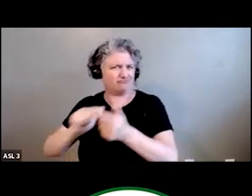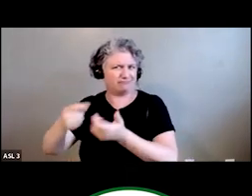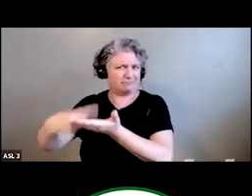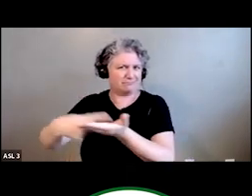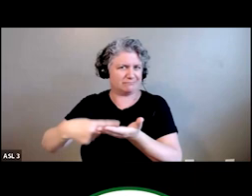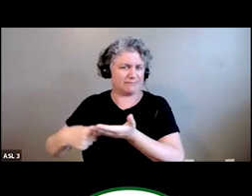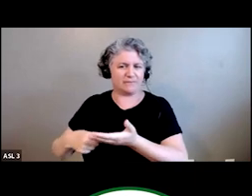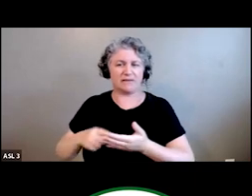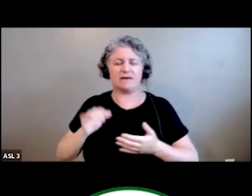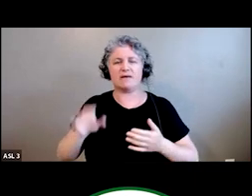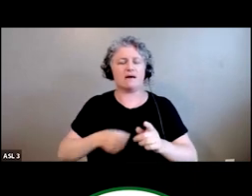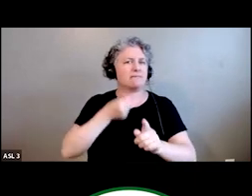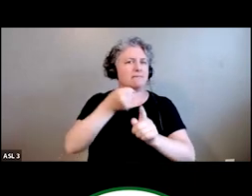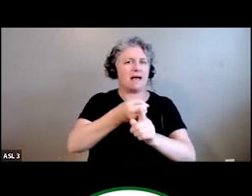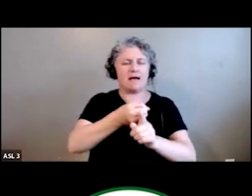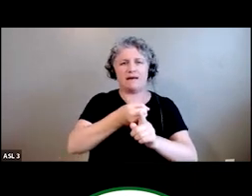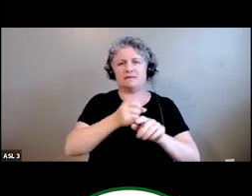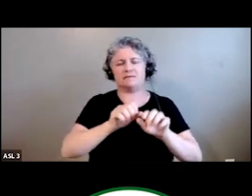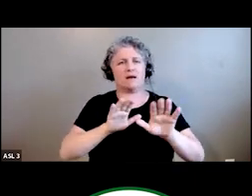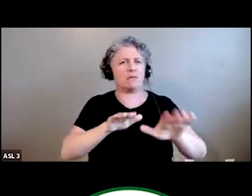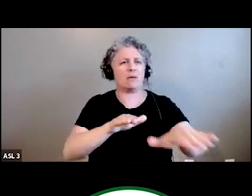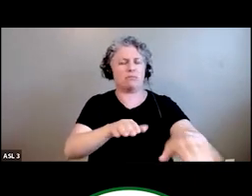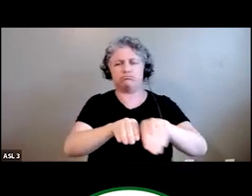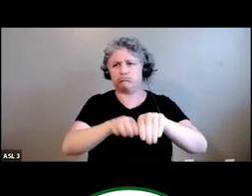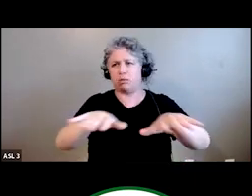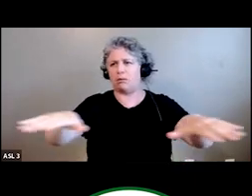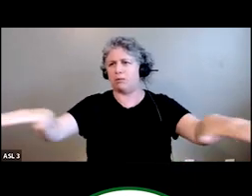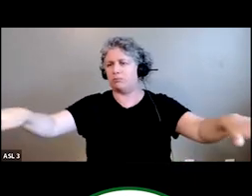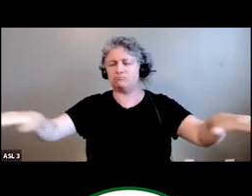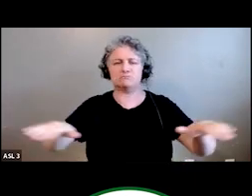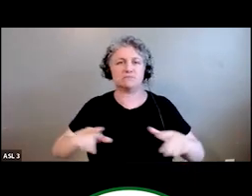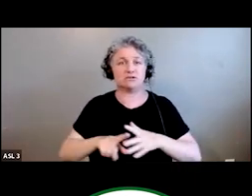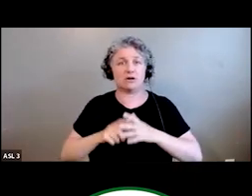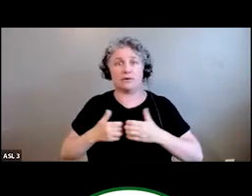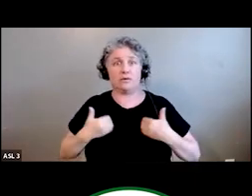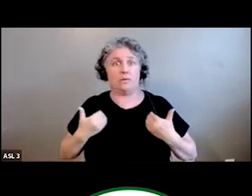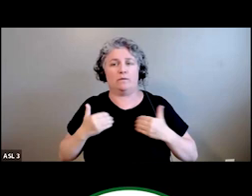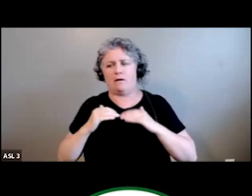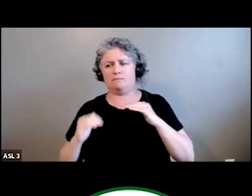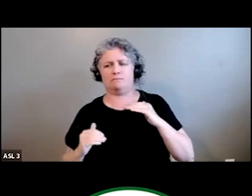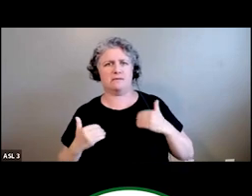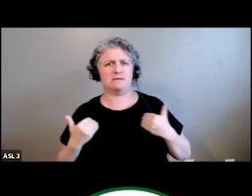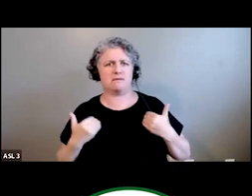This shows that small change can have really big impacts and change the way that we think.